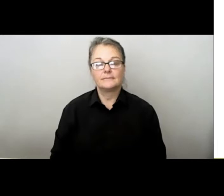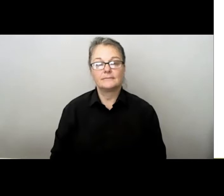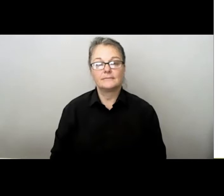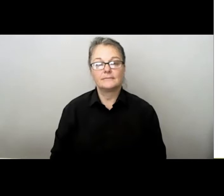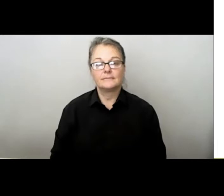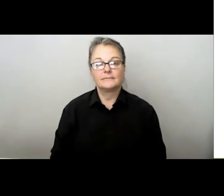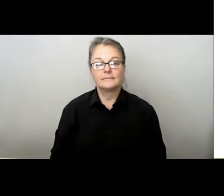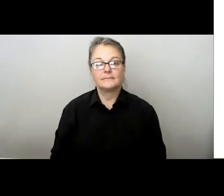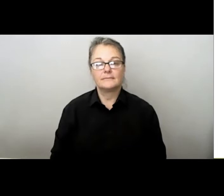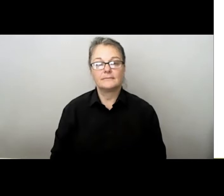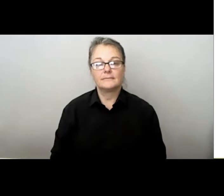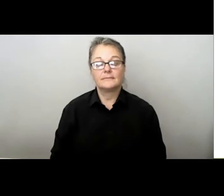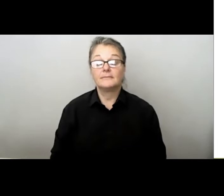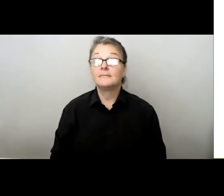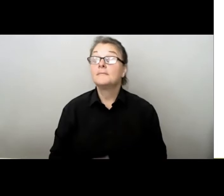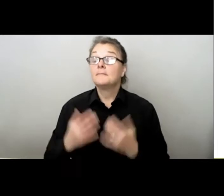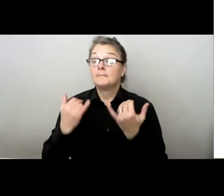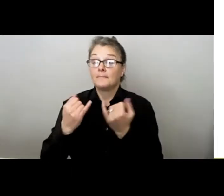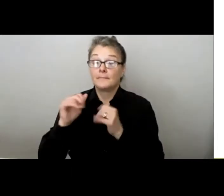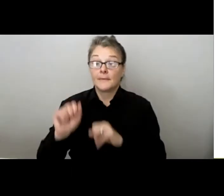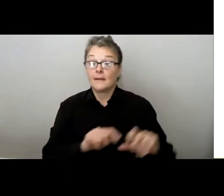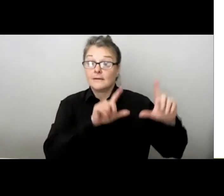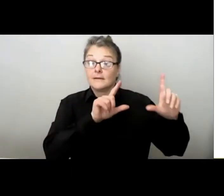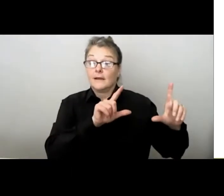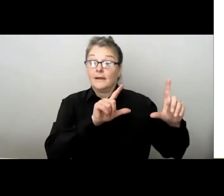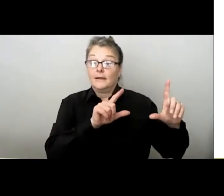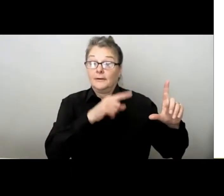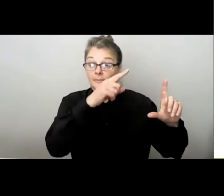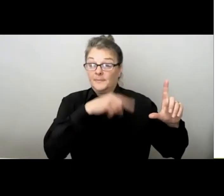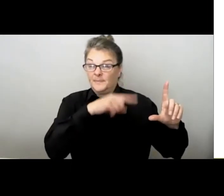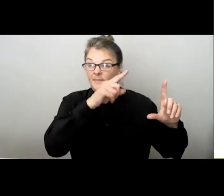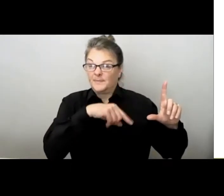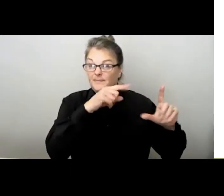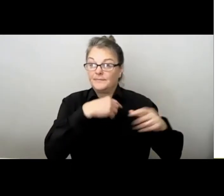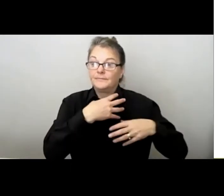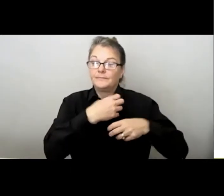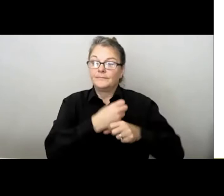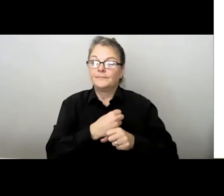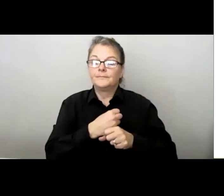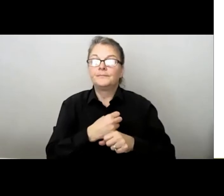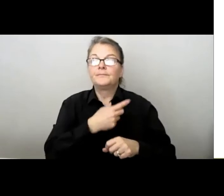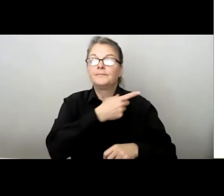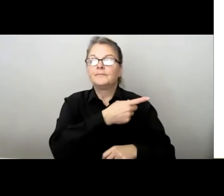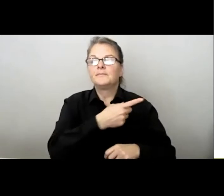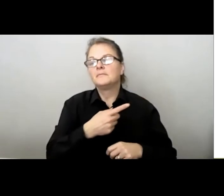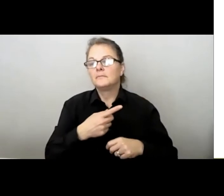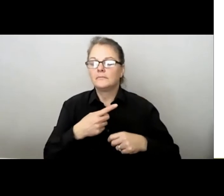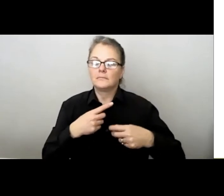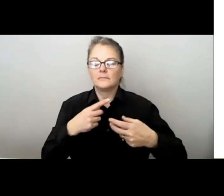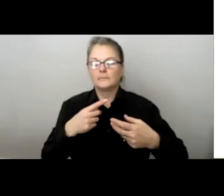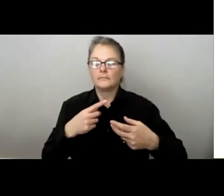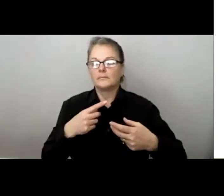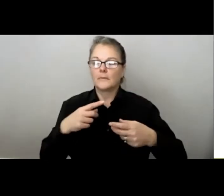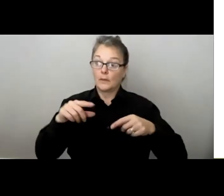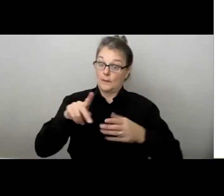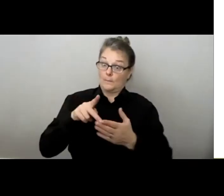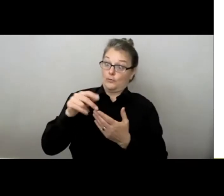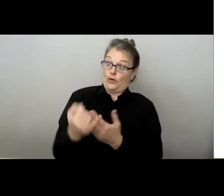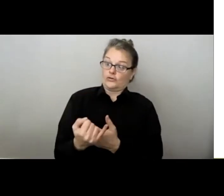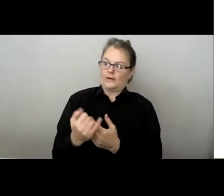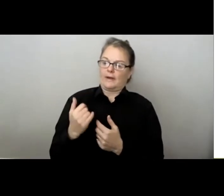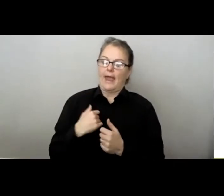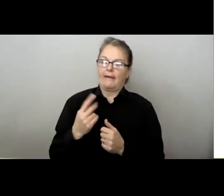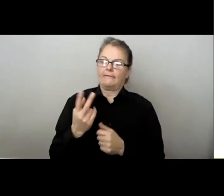THIS SLIDE IS ABOUT THE TWO PHASES OF OUR PROJECT. IT AGAIN HAS THE SAME GRAPHIC OF THE